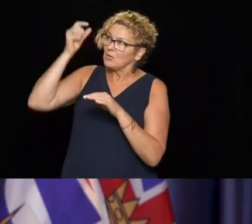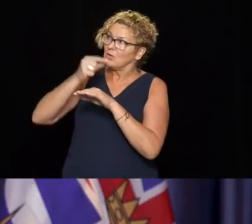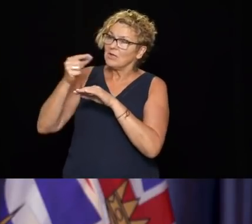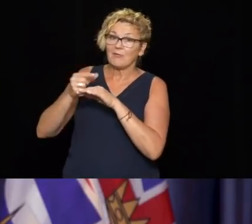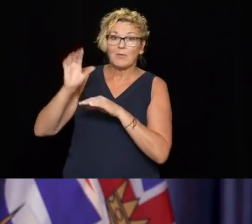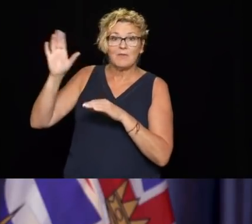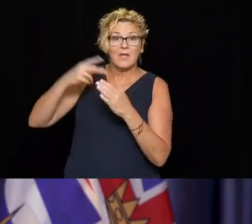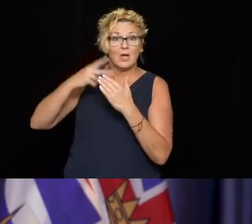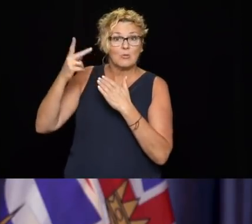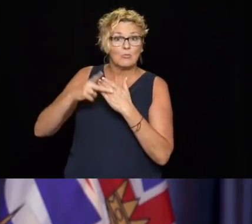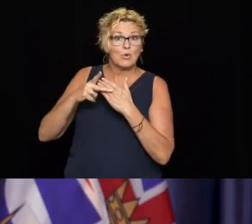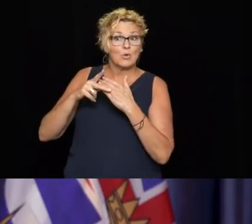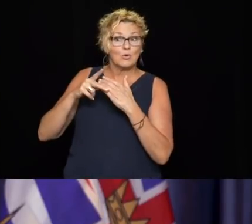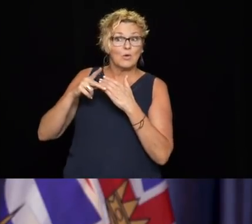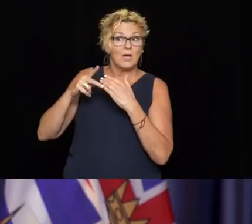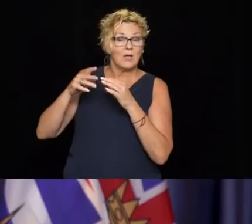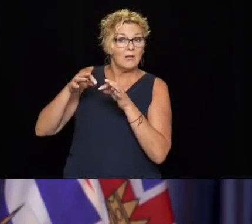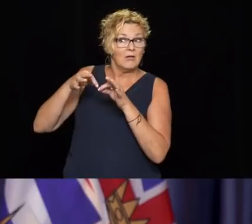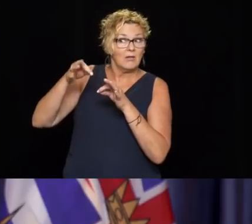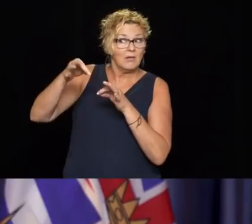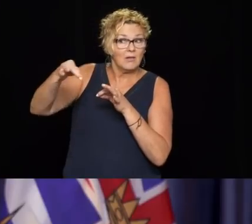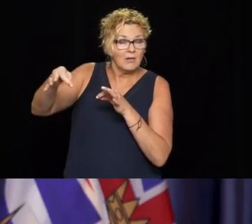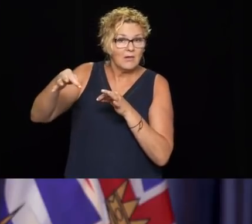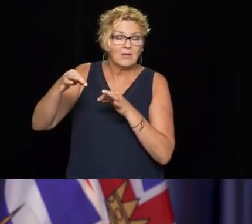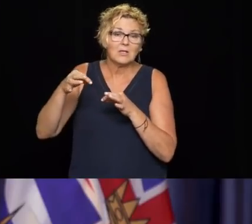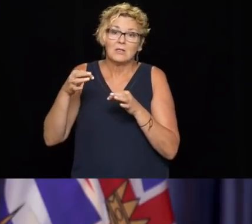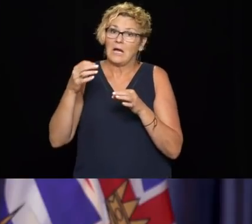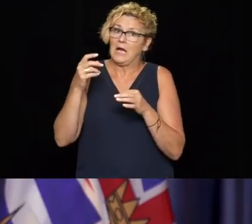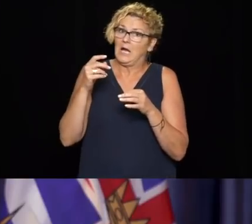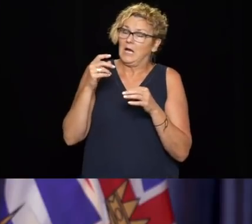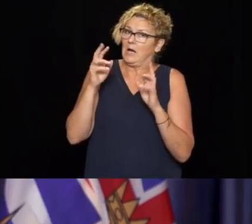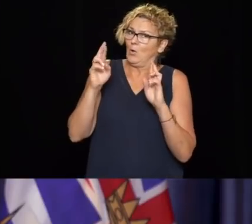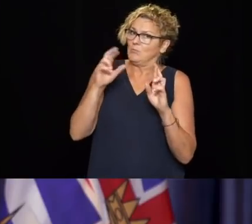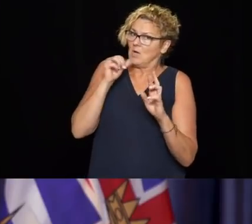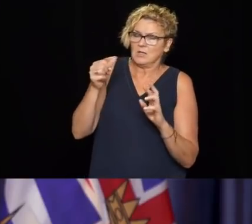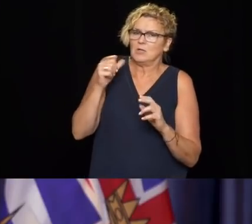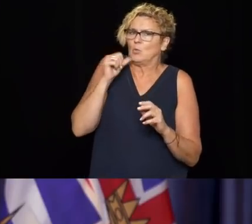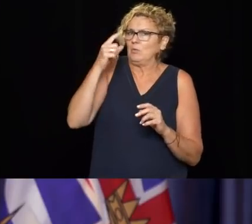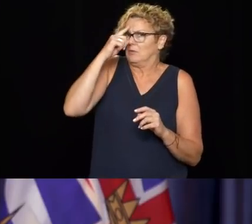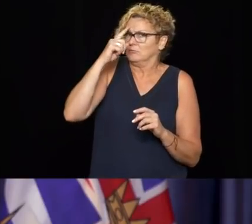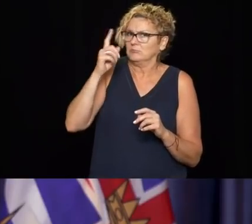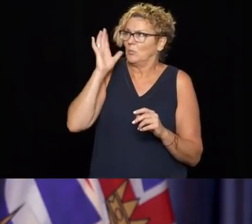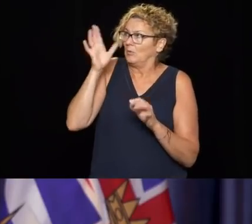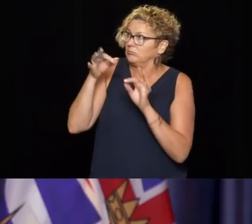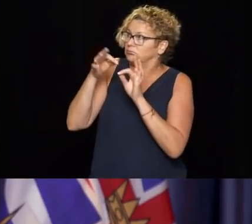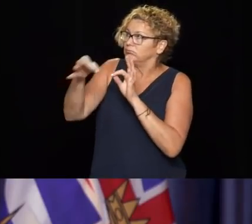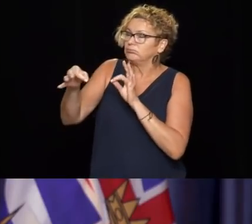British Columbia could play if there is a delay, if there is an obstruction